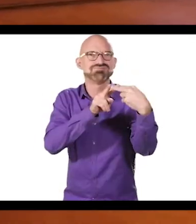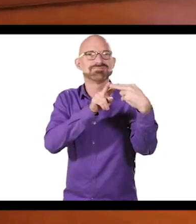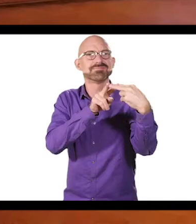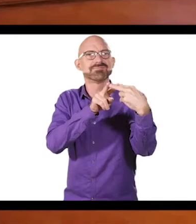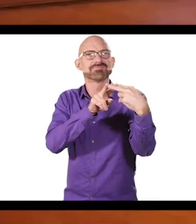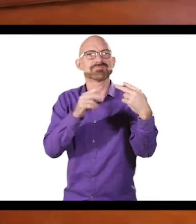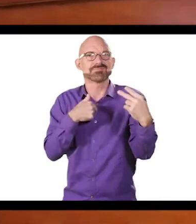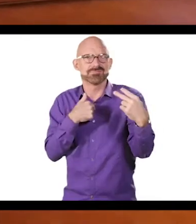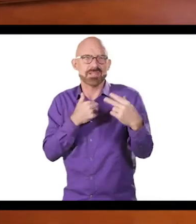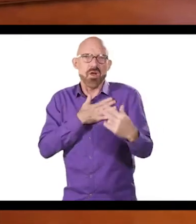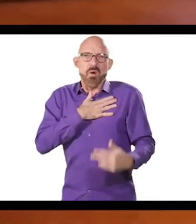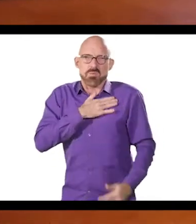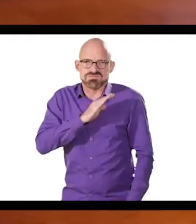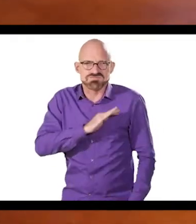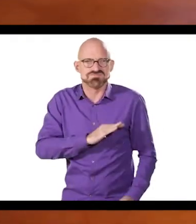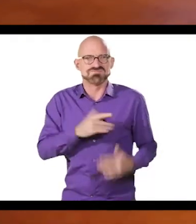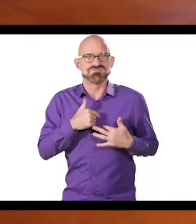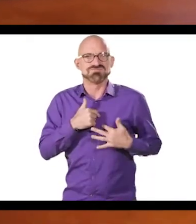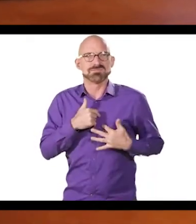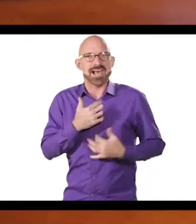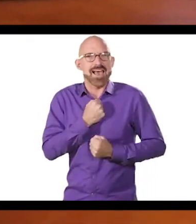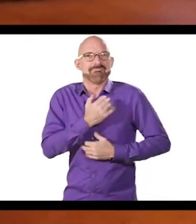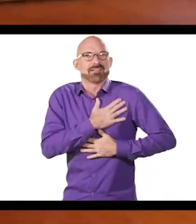as soon as we find ourselves alone.